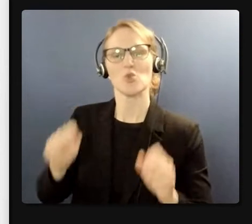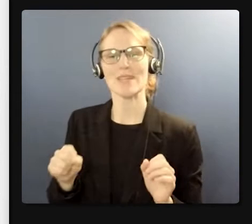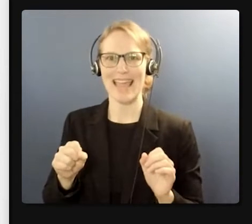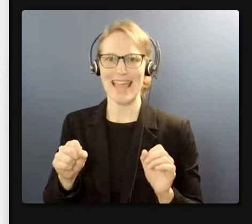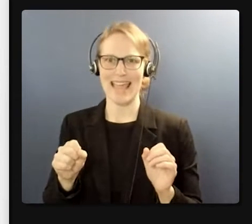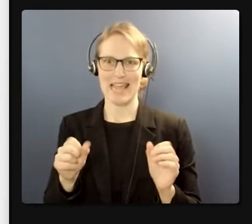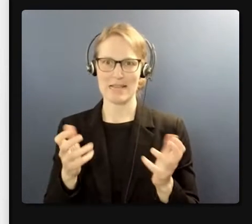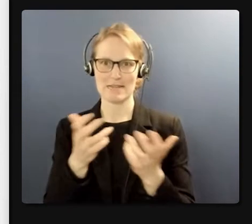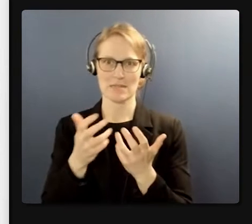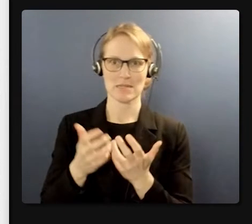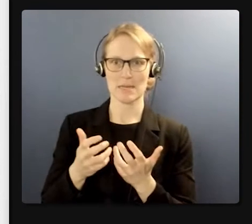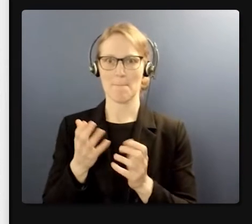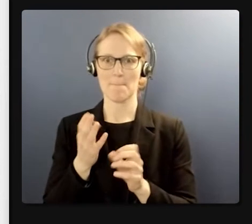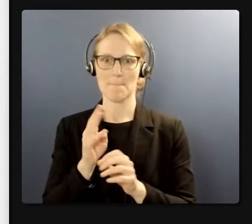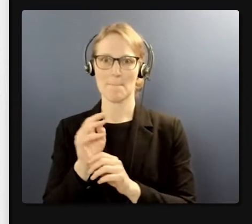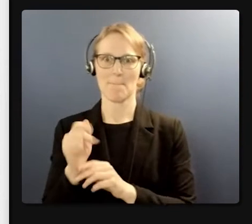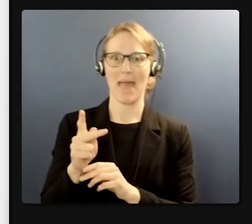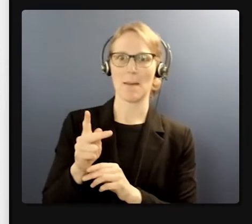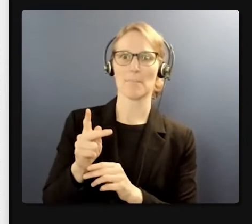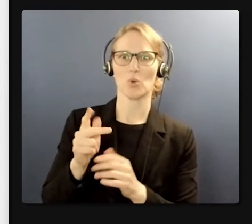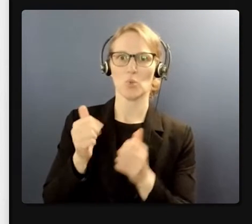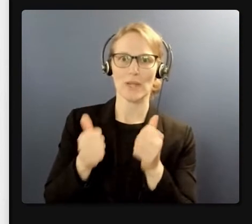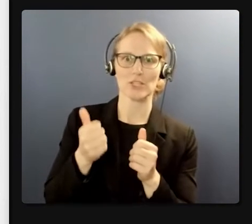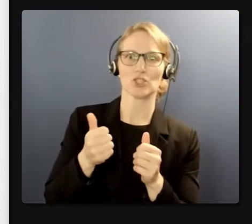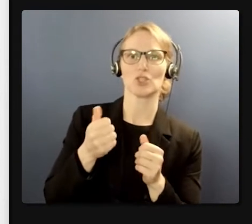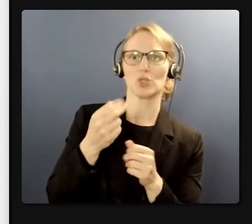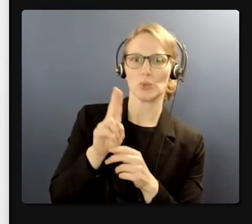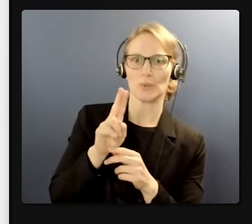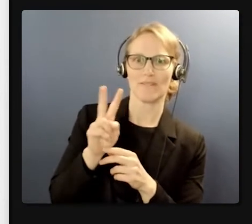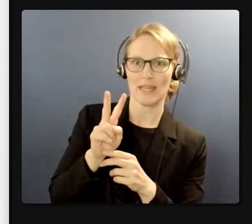in the original texture, so that we can look that up.